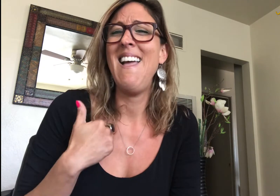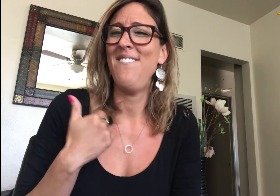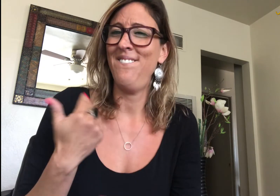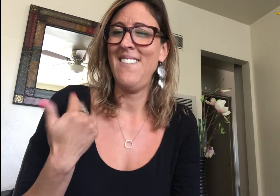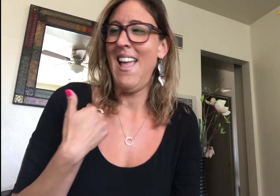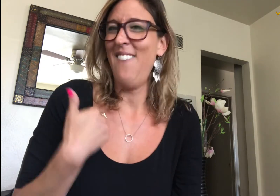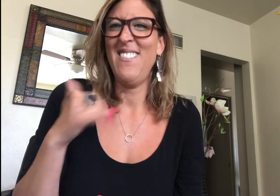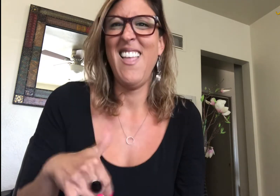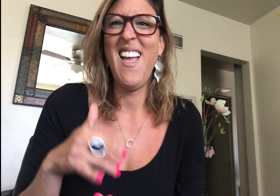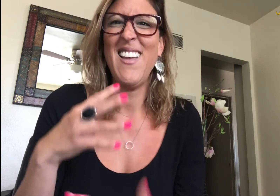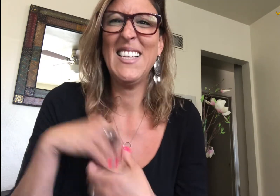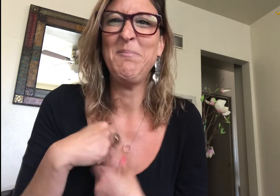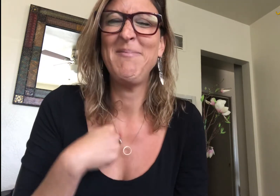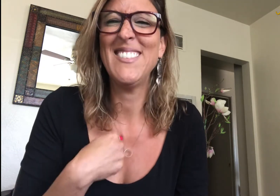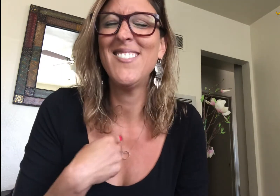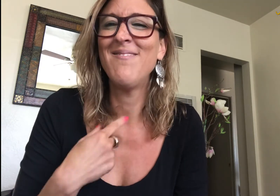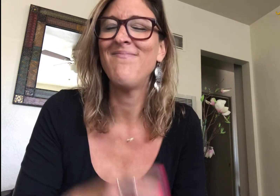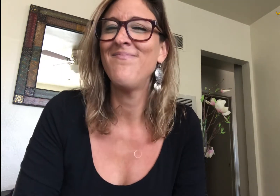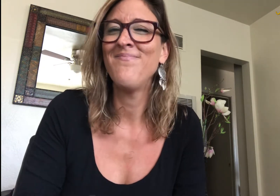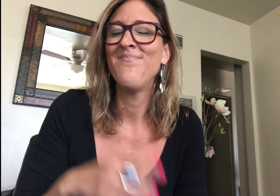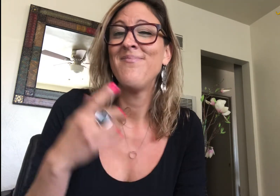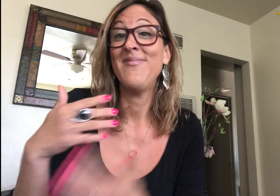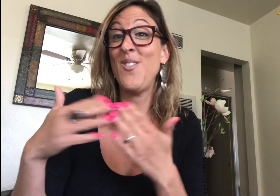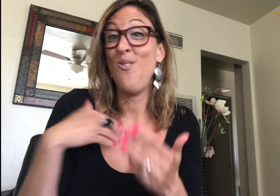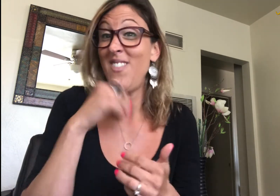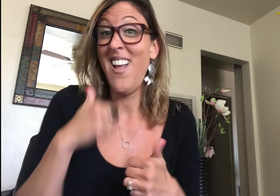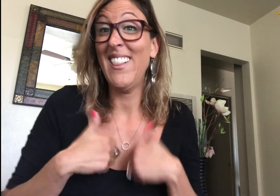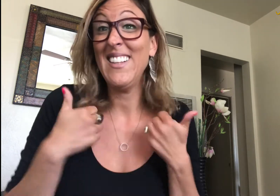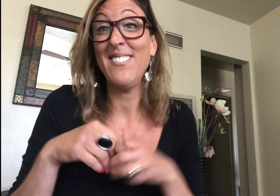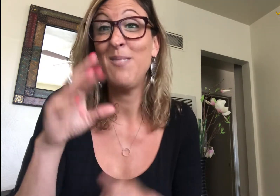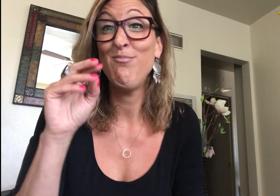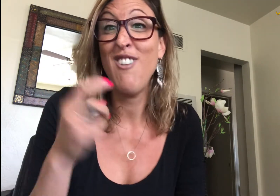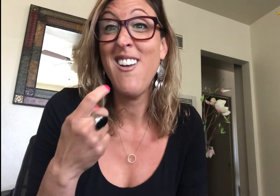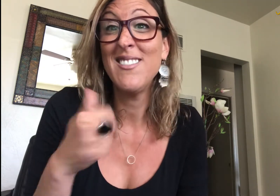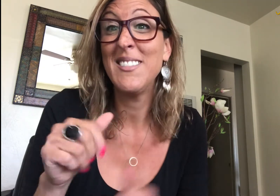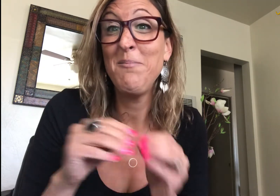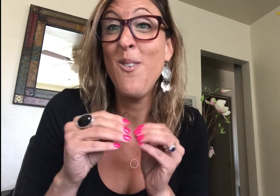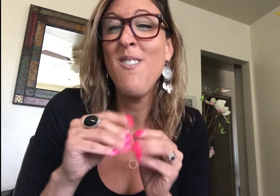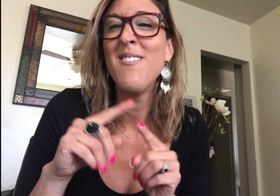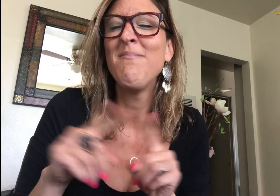I have that essence within me. Even though I don’t live in the Bronx anymore,